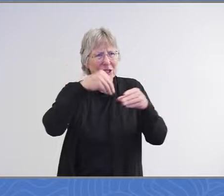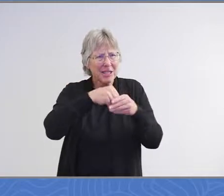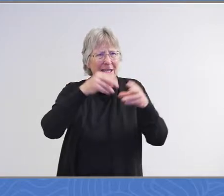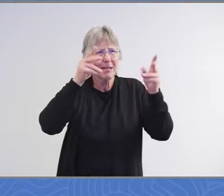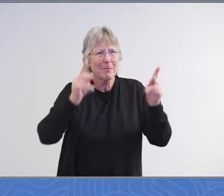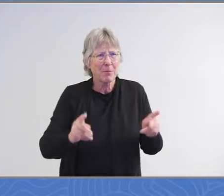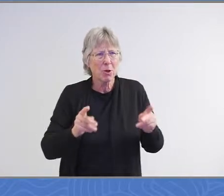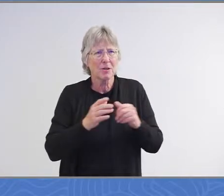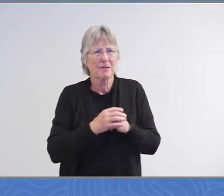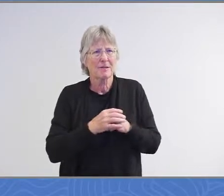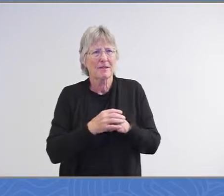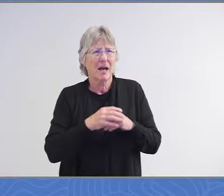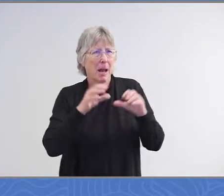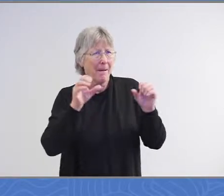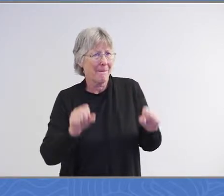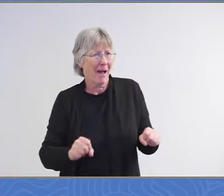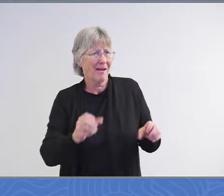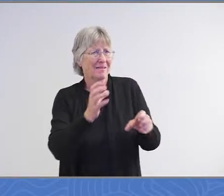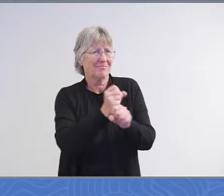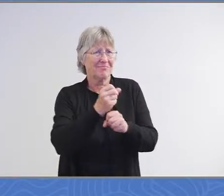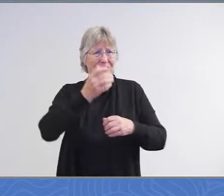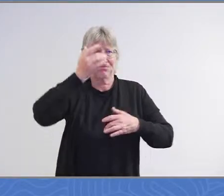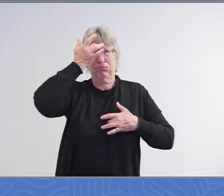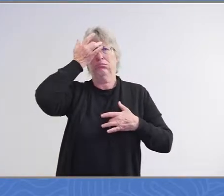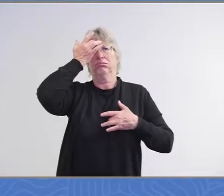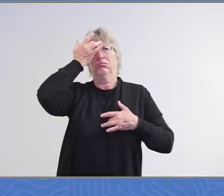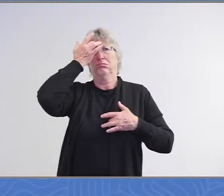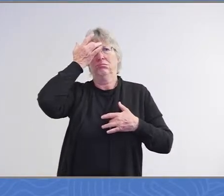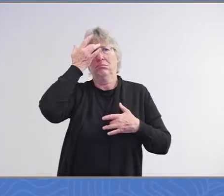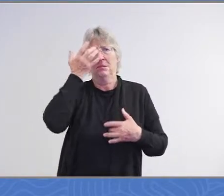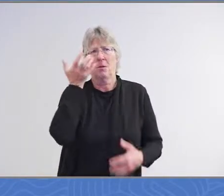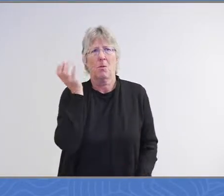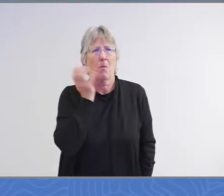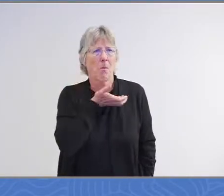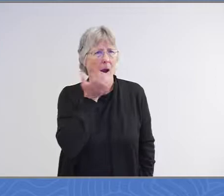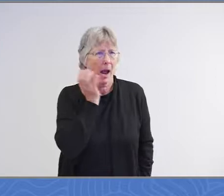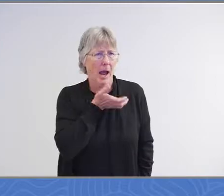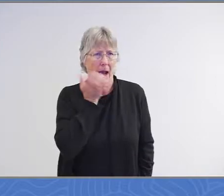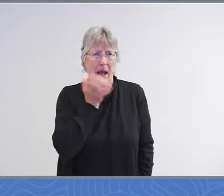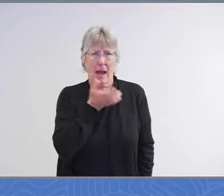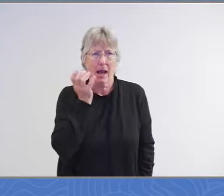and potentially catch the virus, wow. Will I catch it and die?